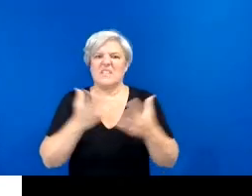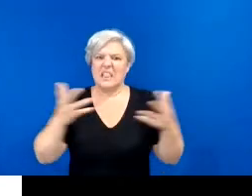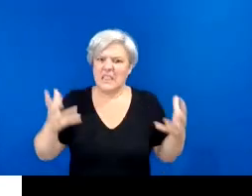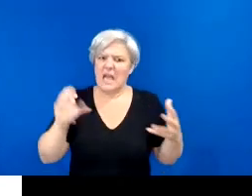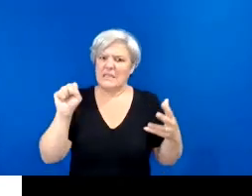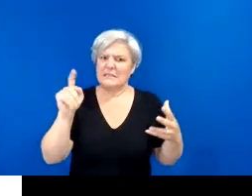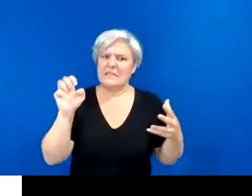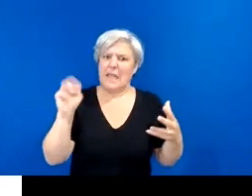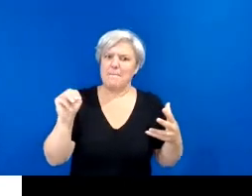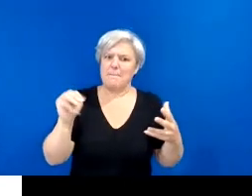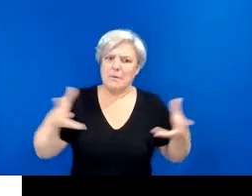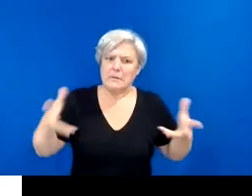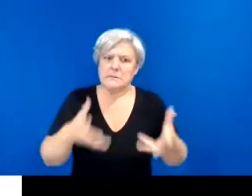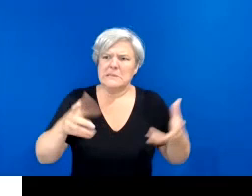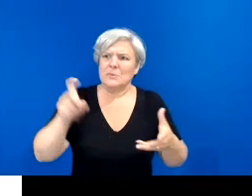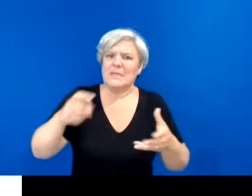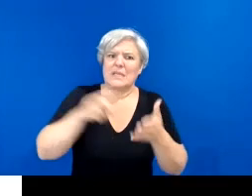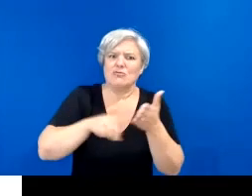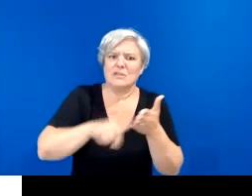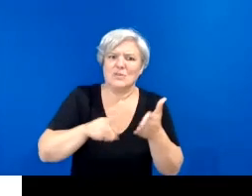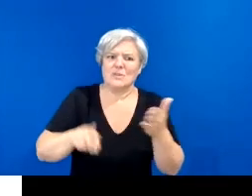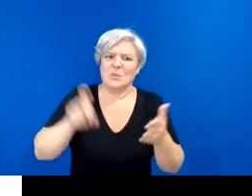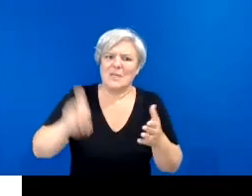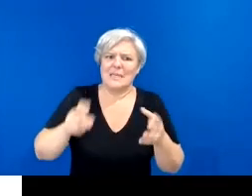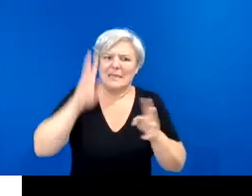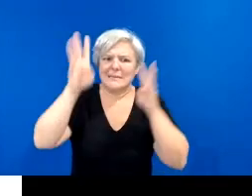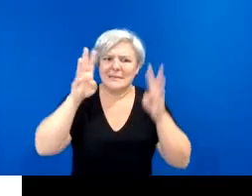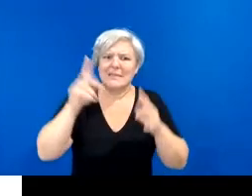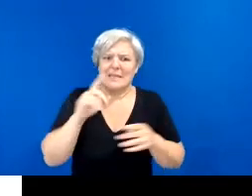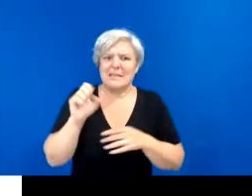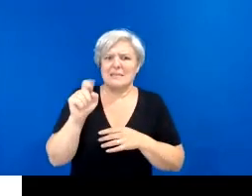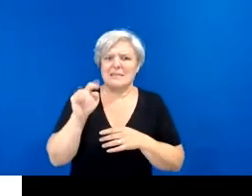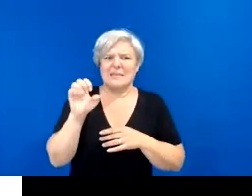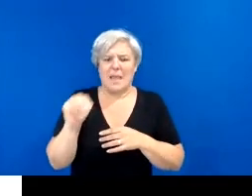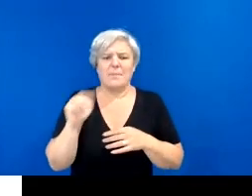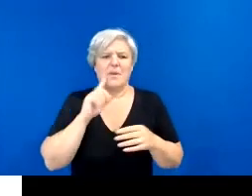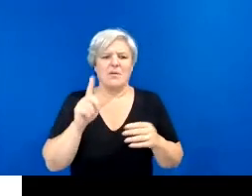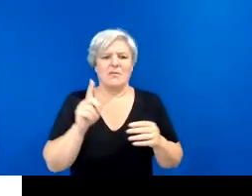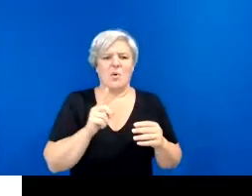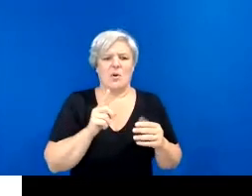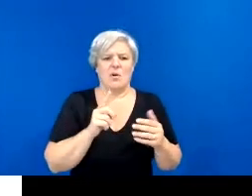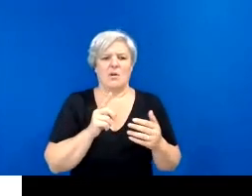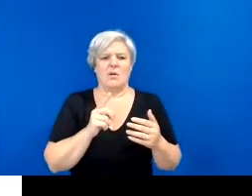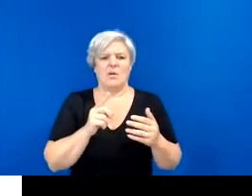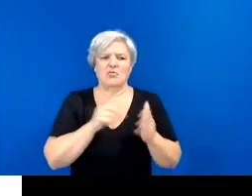to bring out voices from minoritized researchers and authors. And I think that's really awesome.